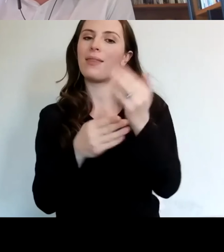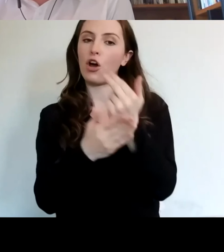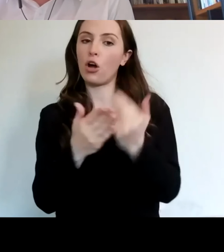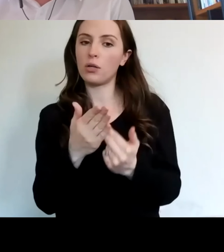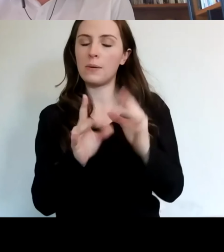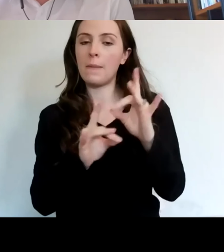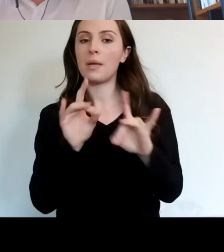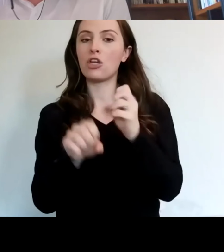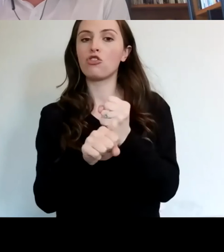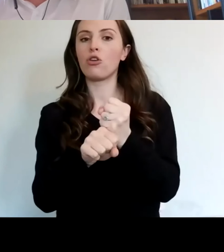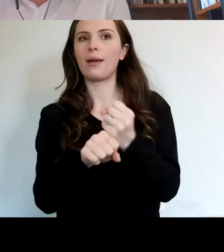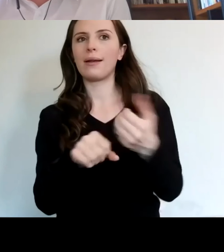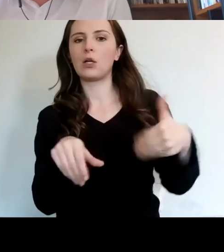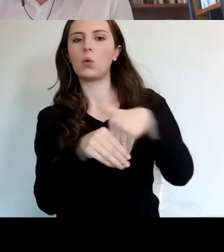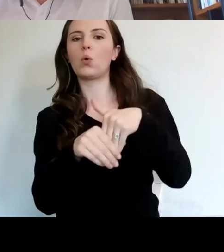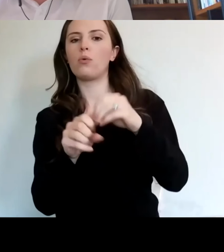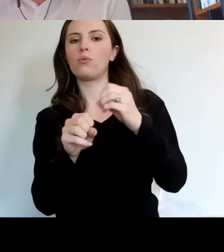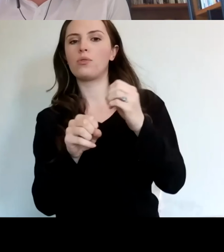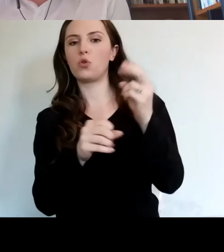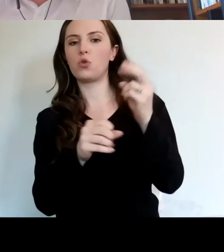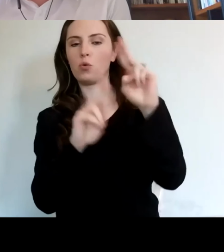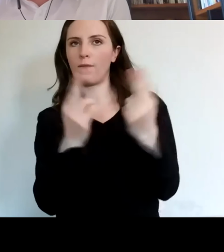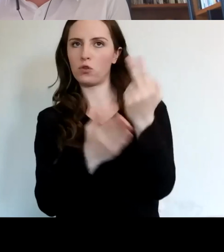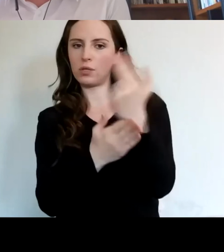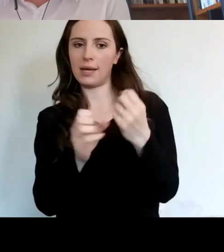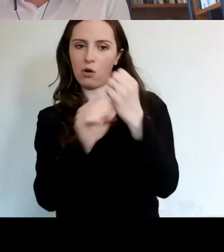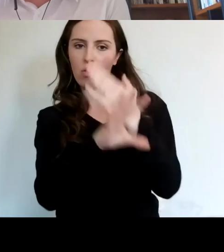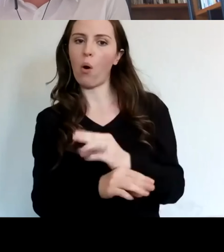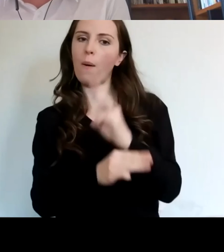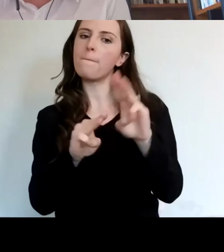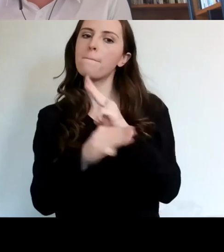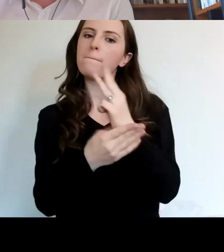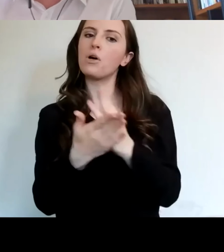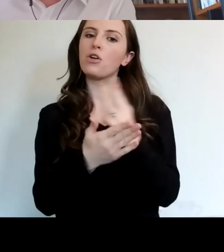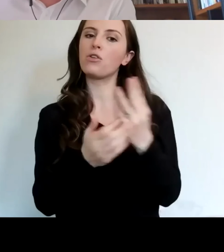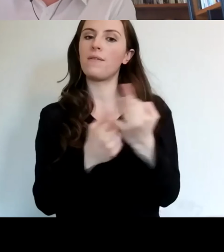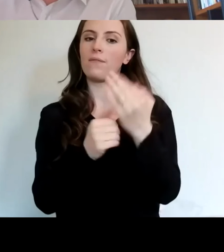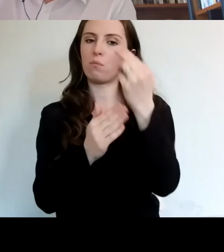in all aspects of your programmes and ensure the needs of everyone is addressed as part of the participation in the arts.